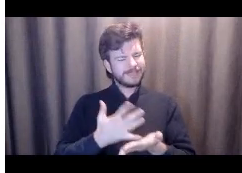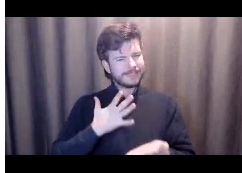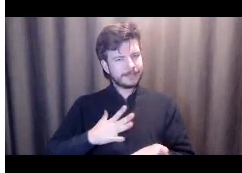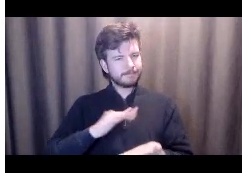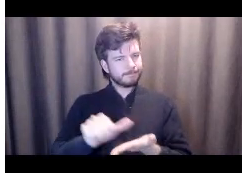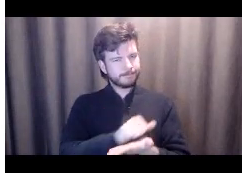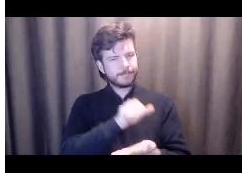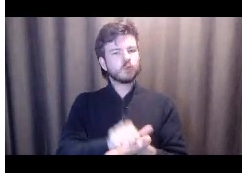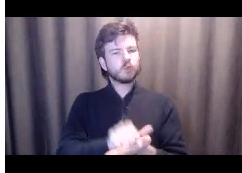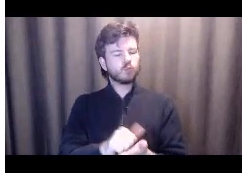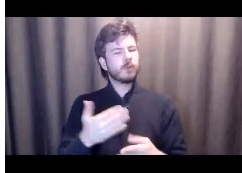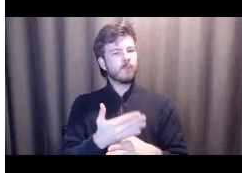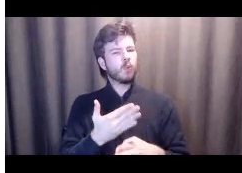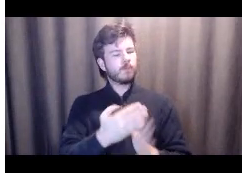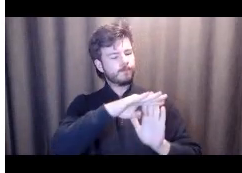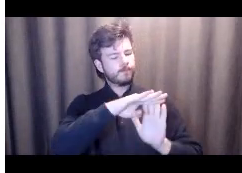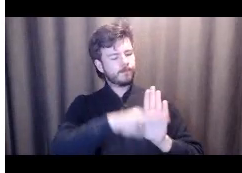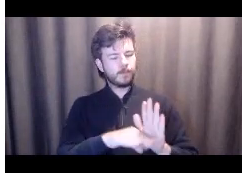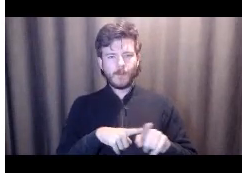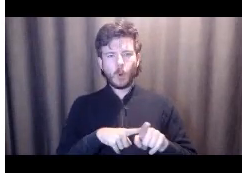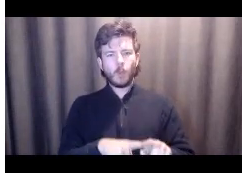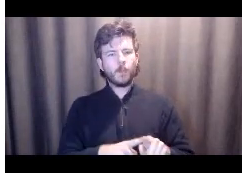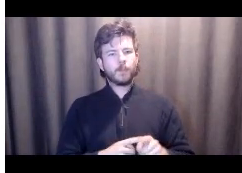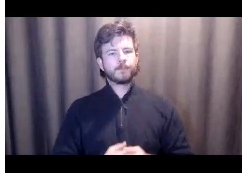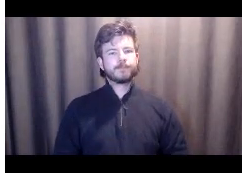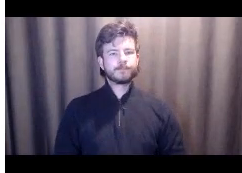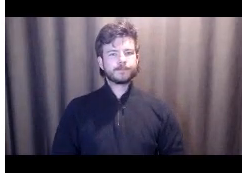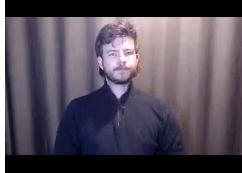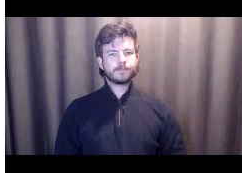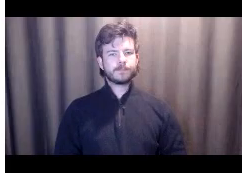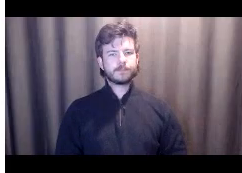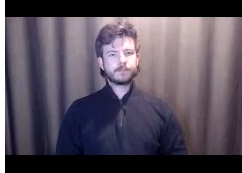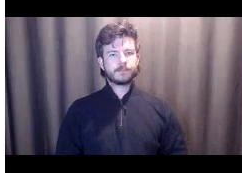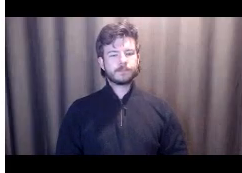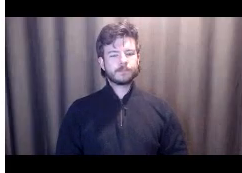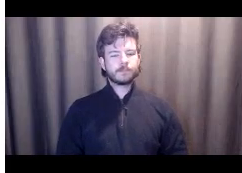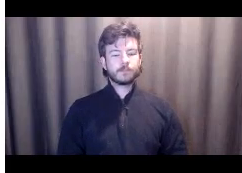Self-managers also need to cooperate with payment reviews.